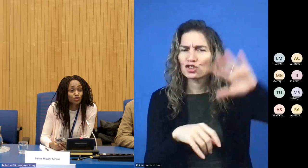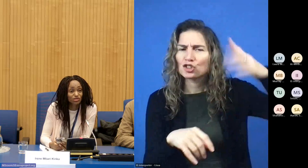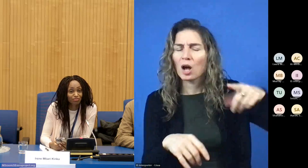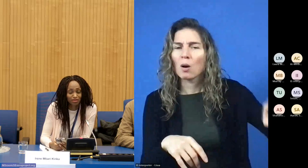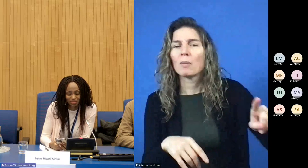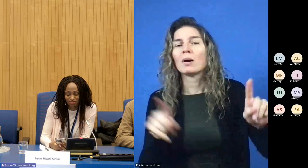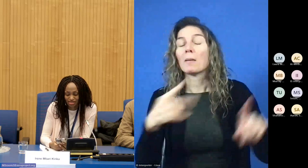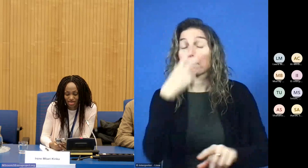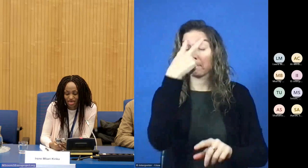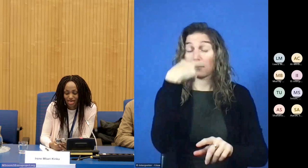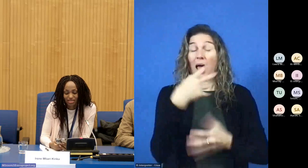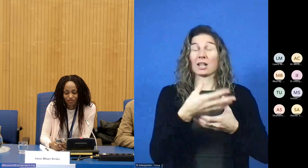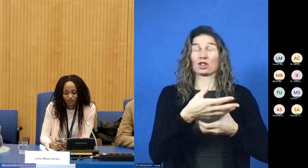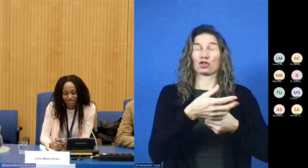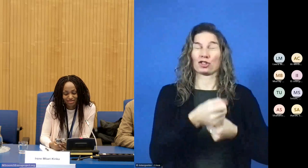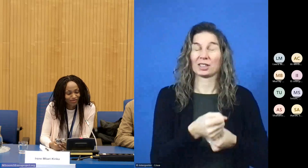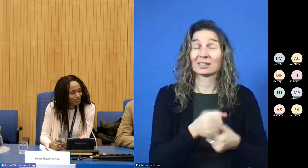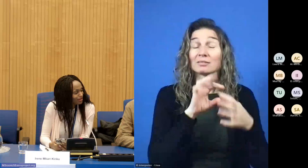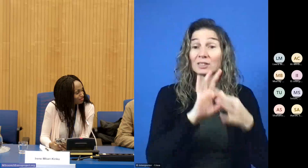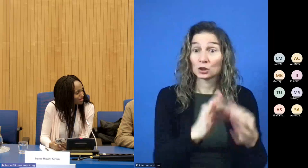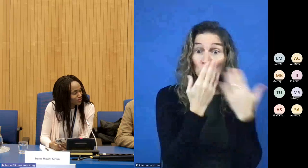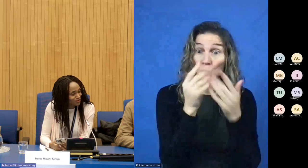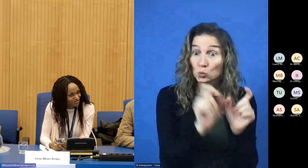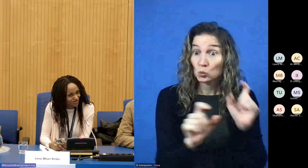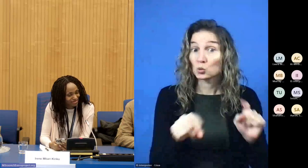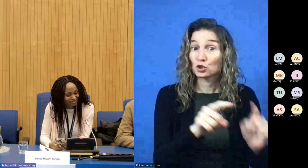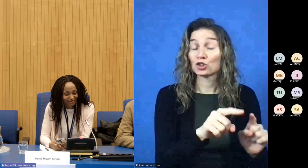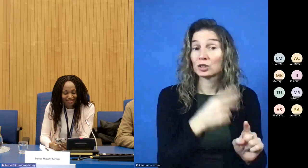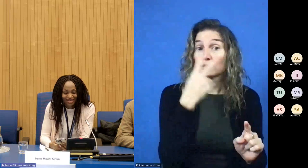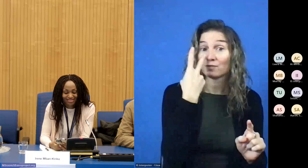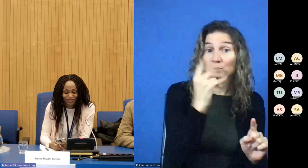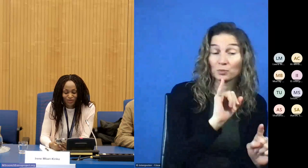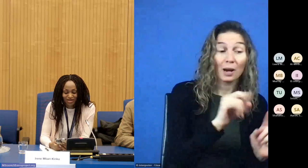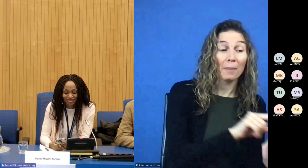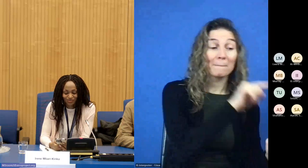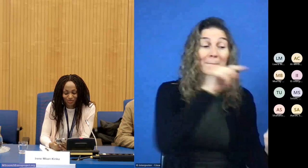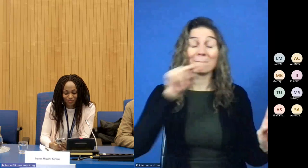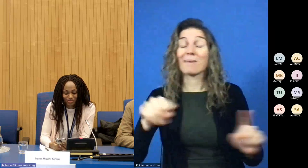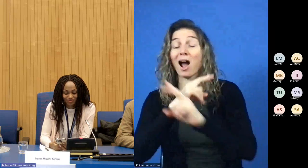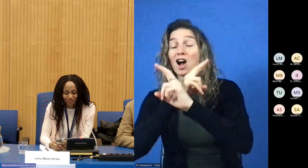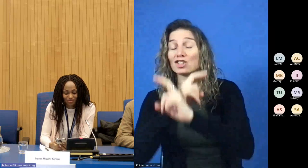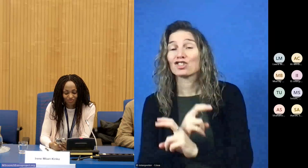visually impaired parents. Finally we come back to Austria, Johannes will talk us through some